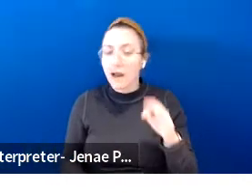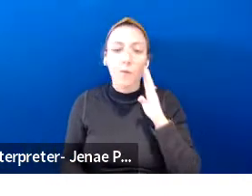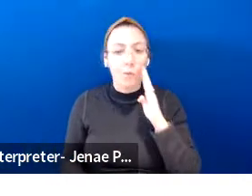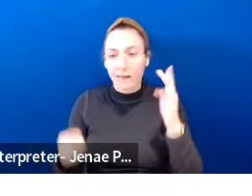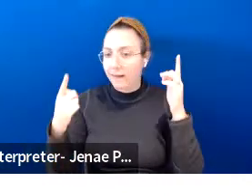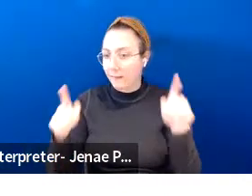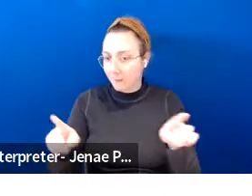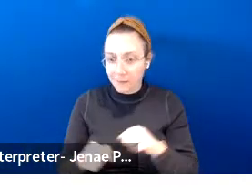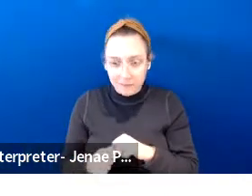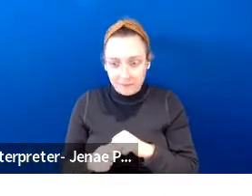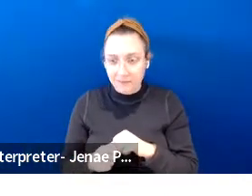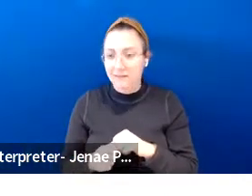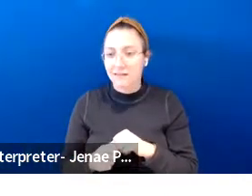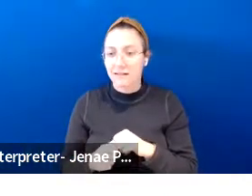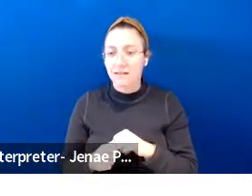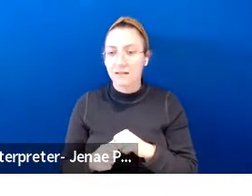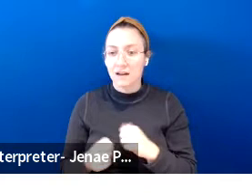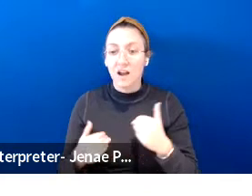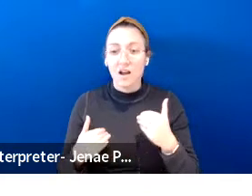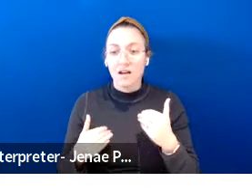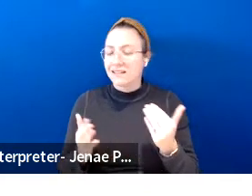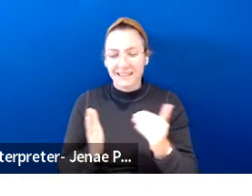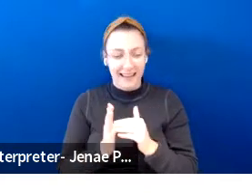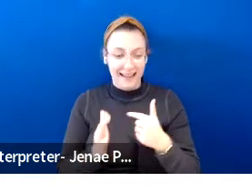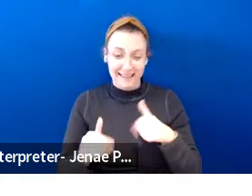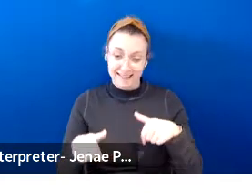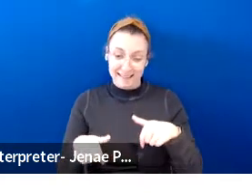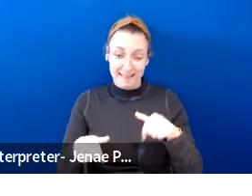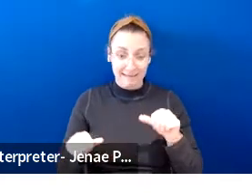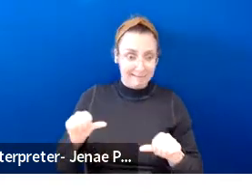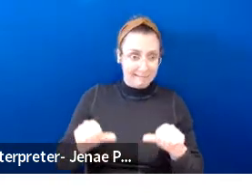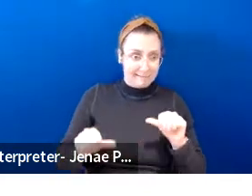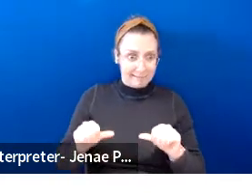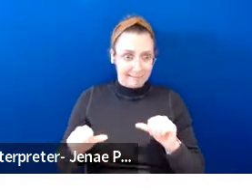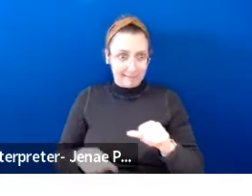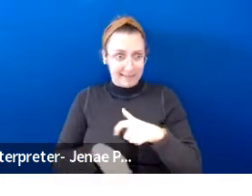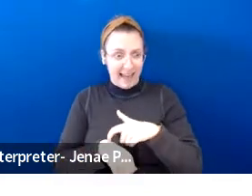We have really, again, uncertain times and it's just going to play out how it's going to play out.